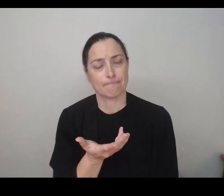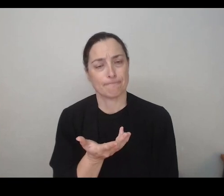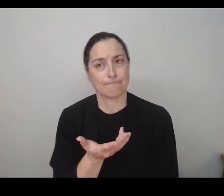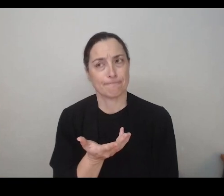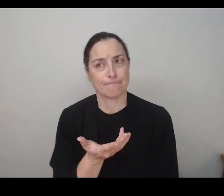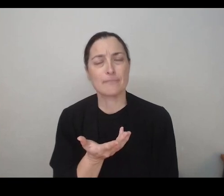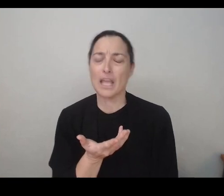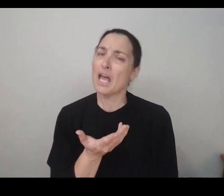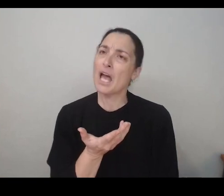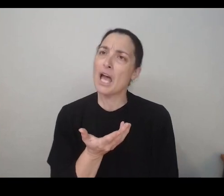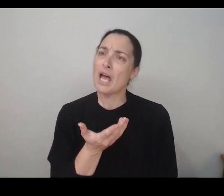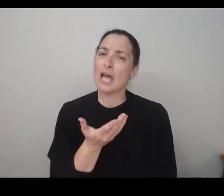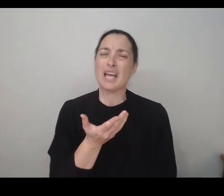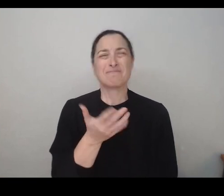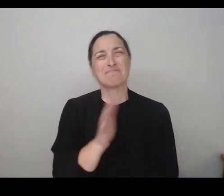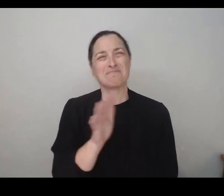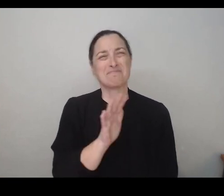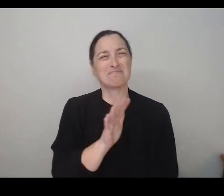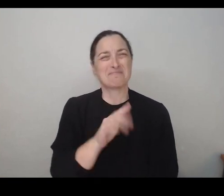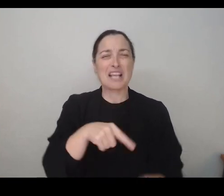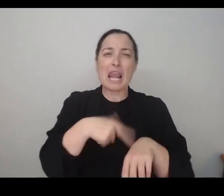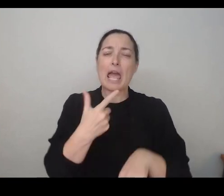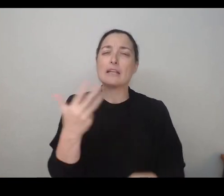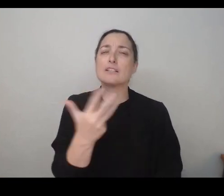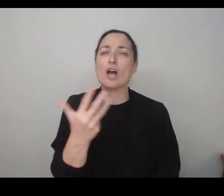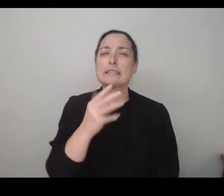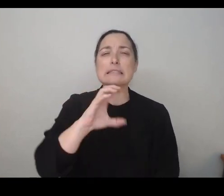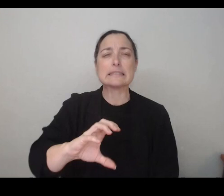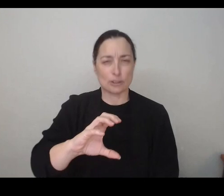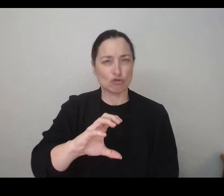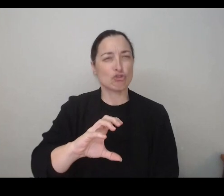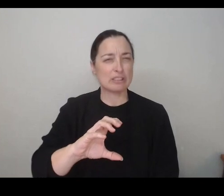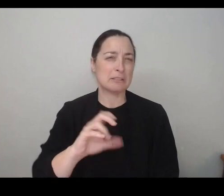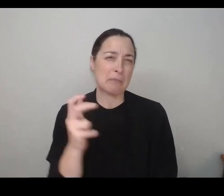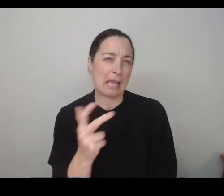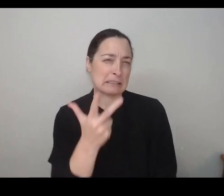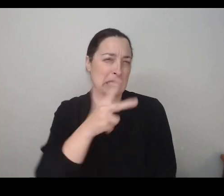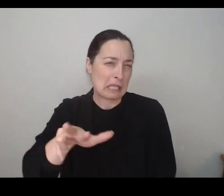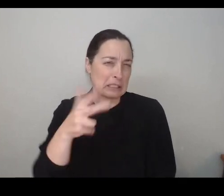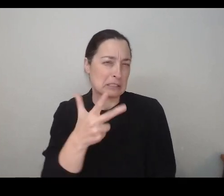in the late 19th century between what were perceived as being affinities across many religions